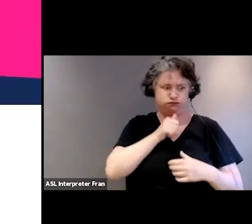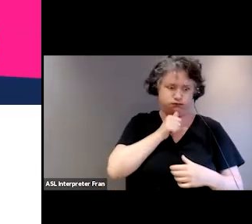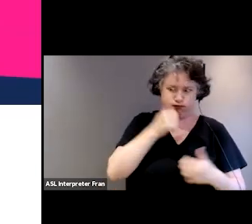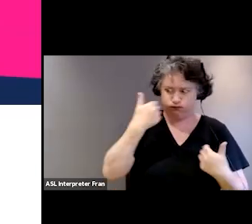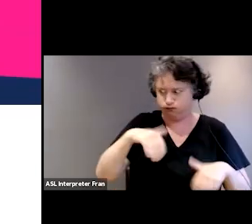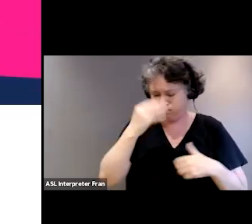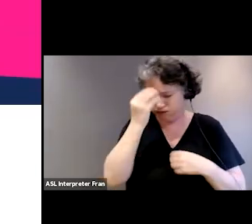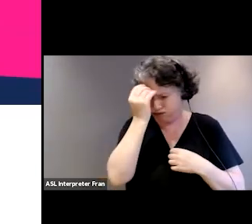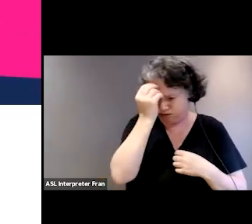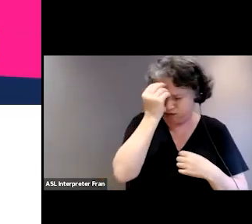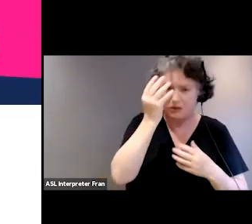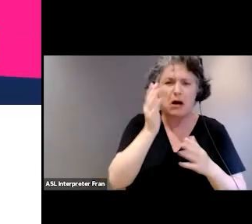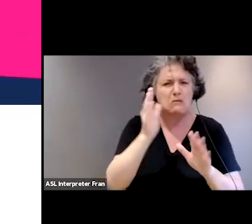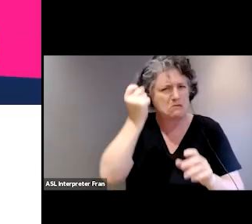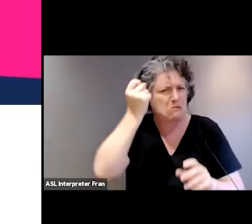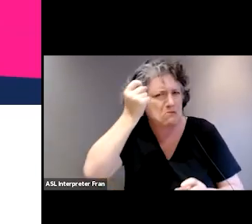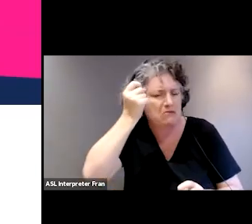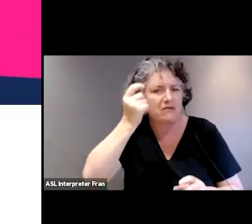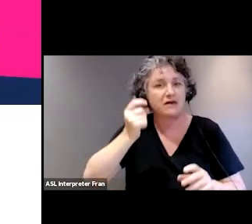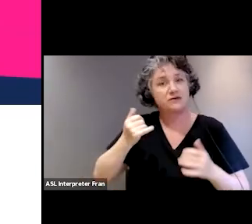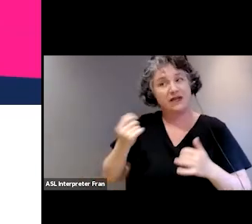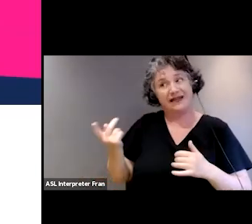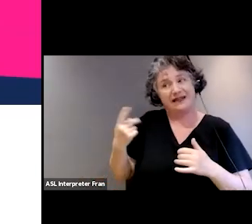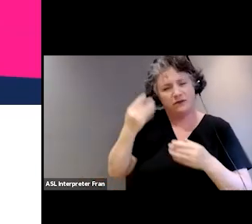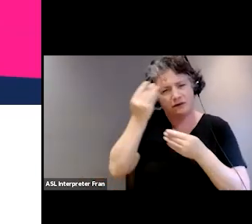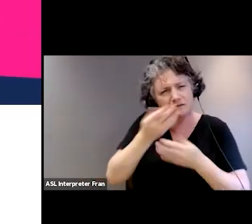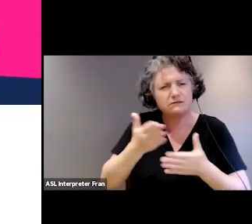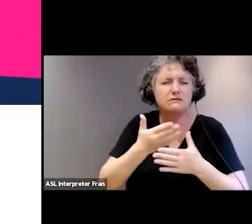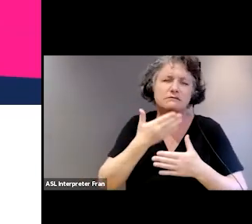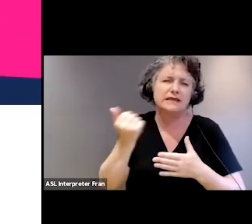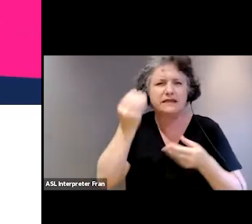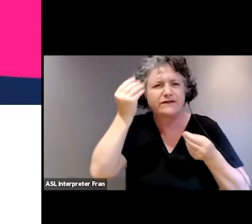wavy blonde hair that is up to the one side. Jess, I will let you introduce yourself. » JESS PISAREK: Thinks, my name is Jess, my pronouns are